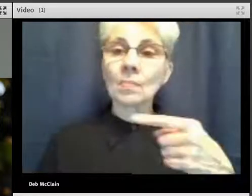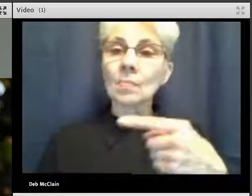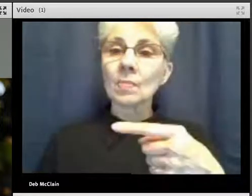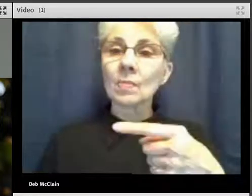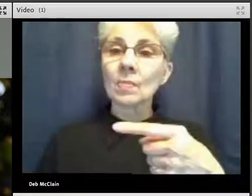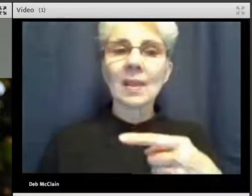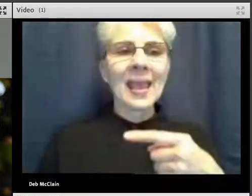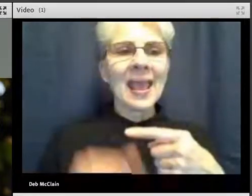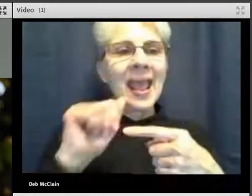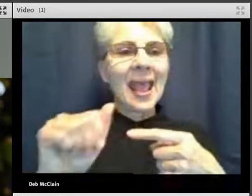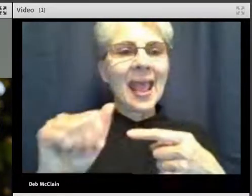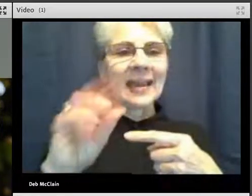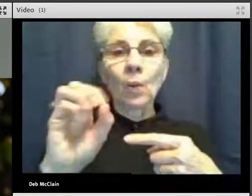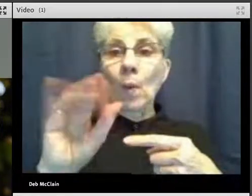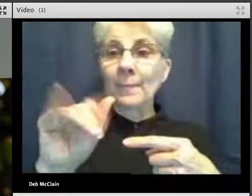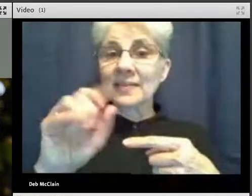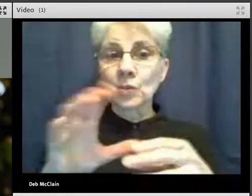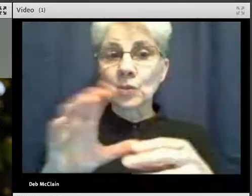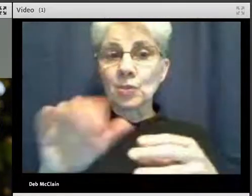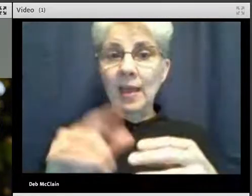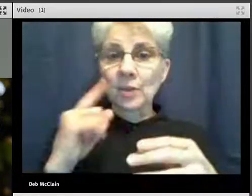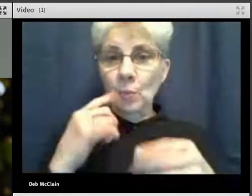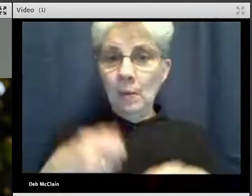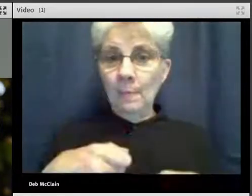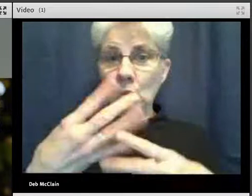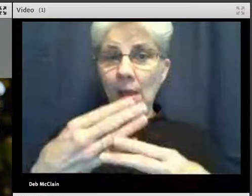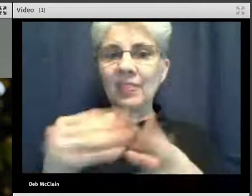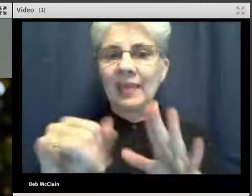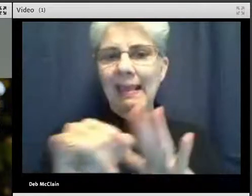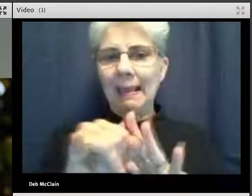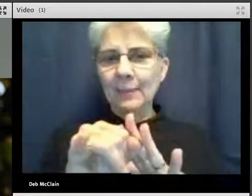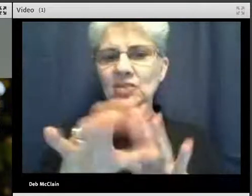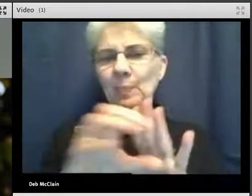And then any website, this is what you would do, you would have the image name